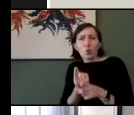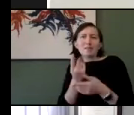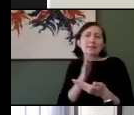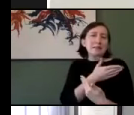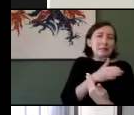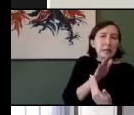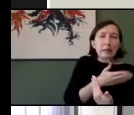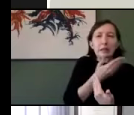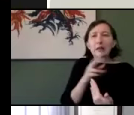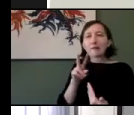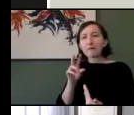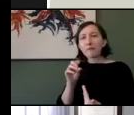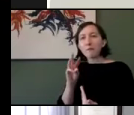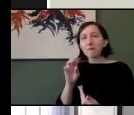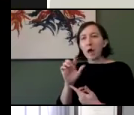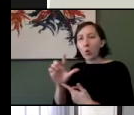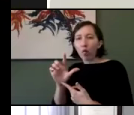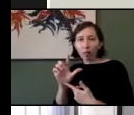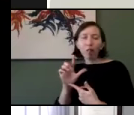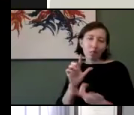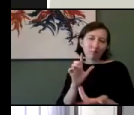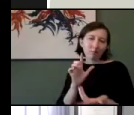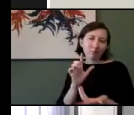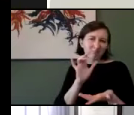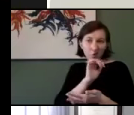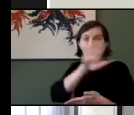So all of those things are important to consider.